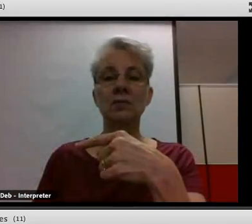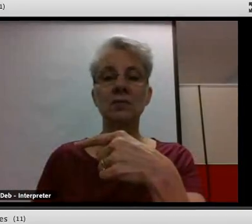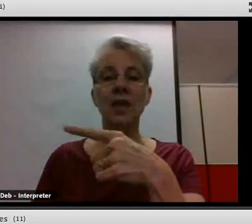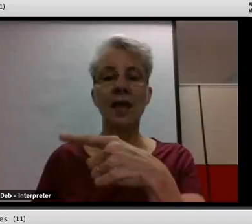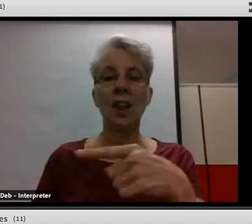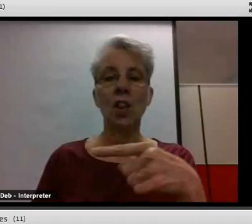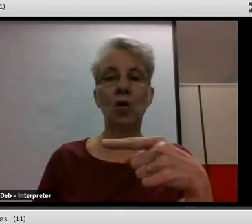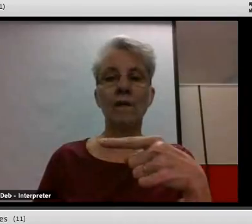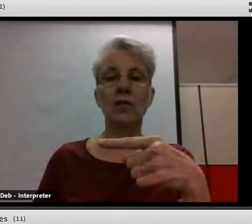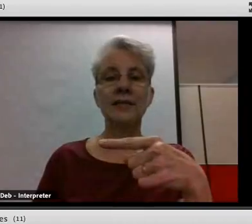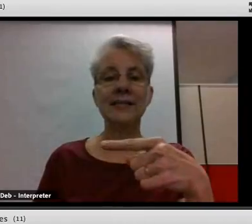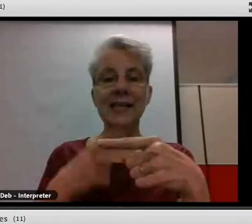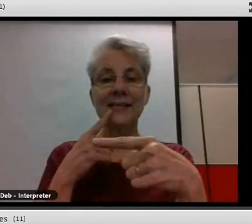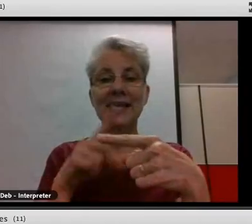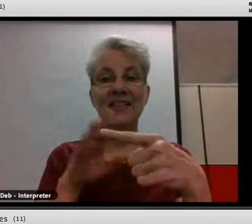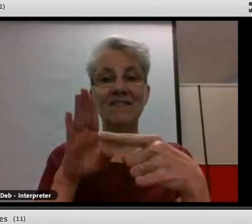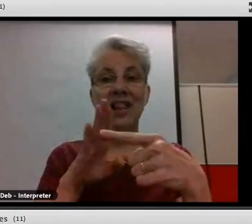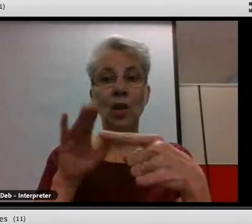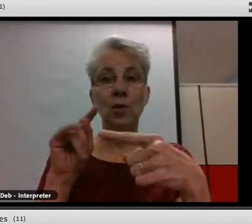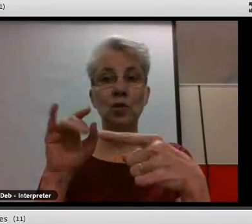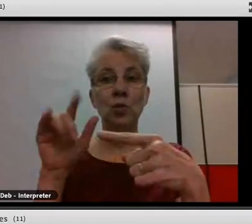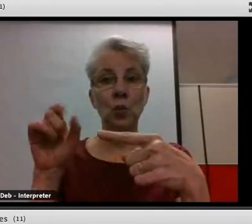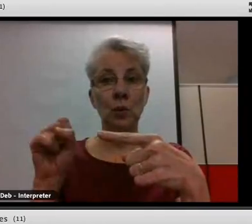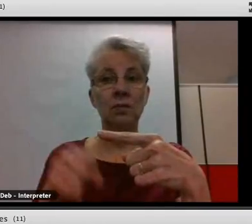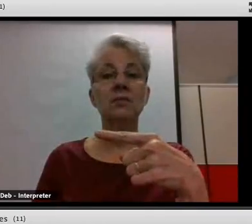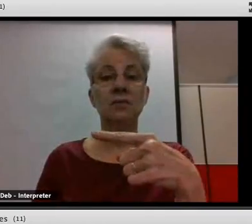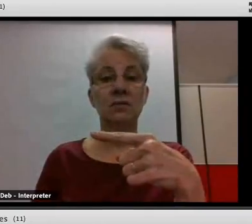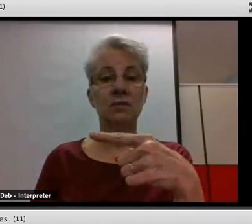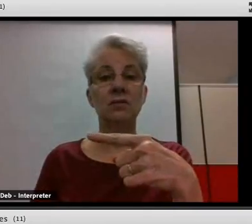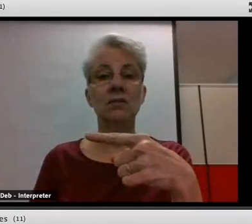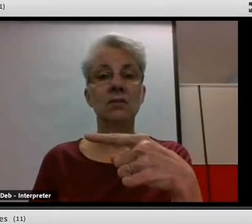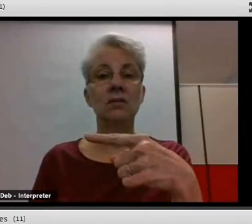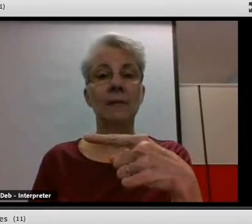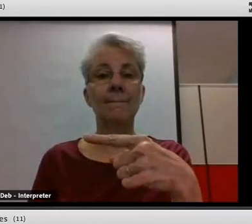When you're looking at images, be sure to use the alt text field